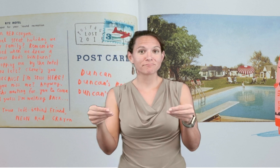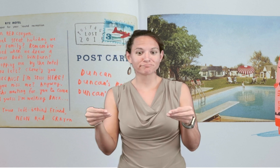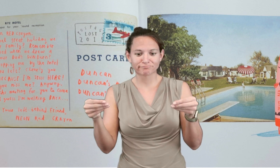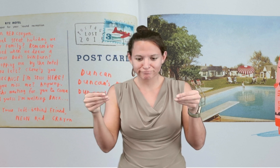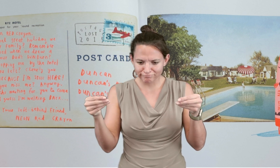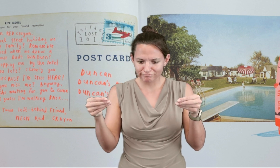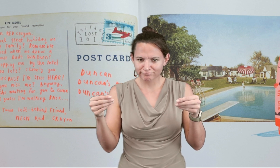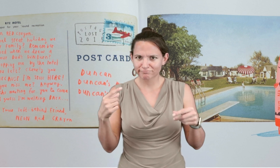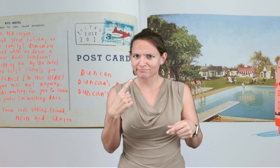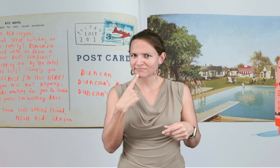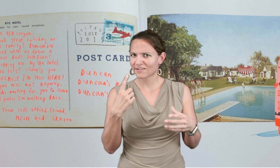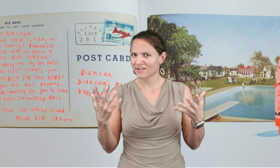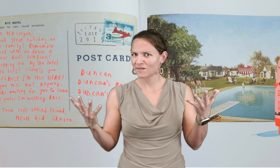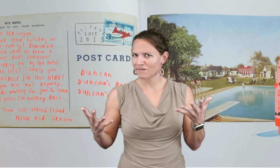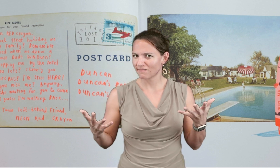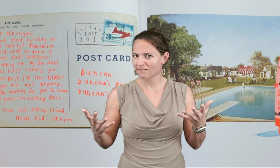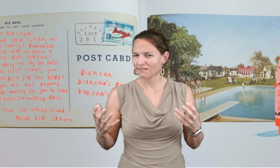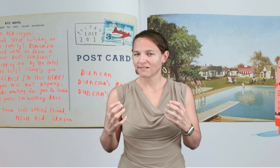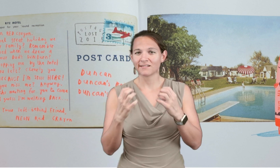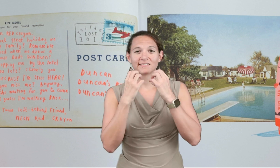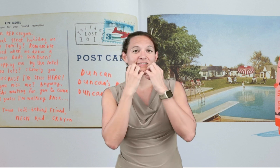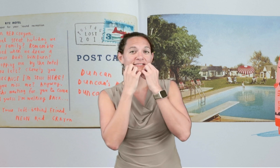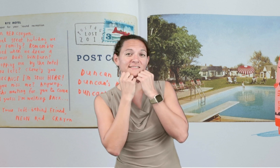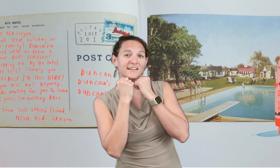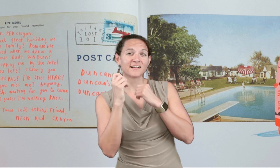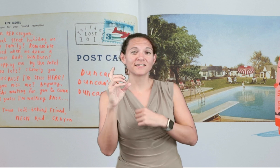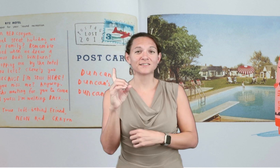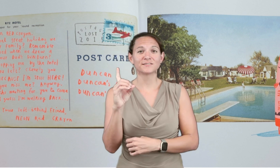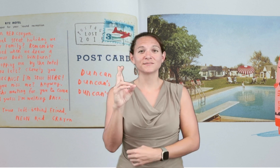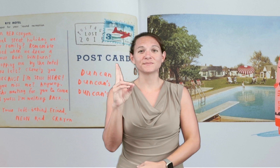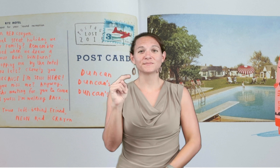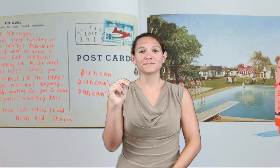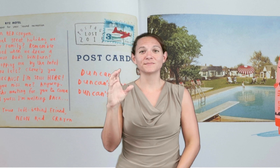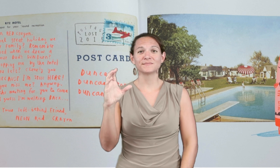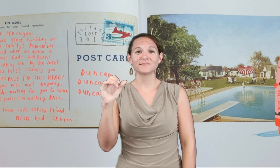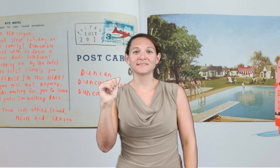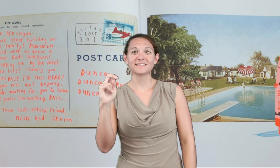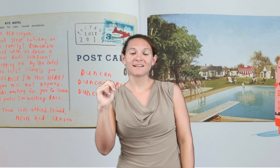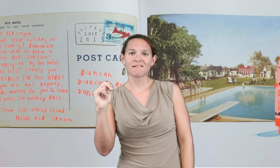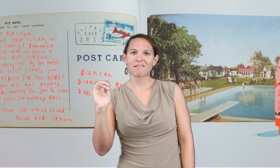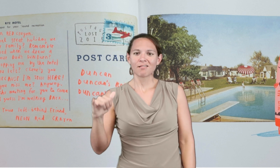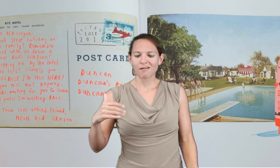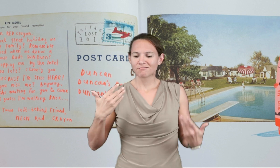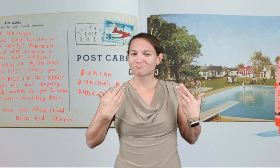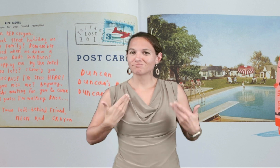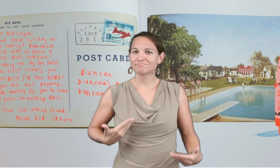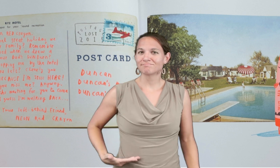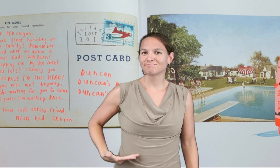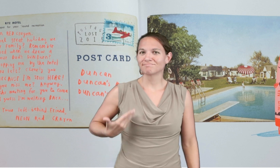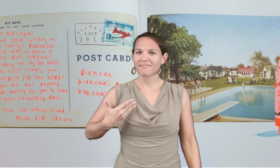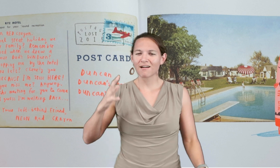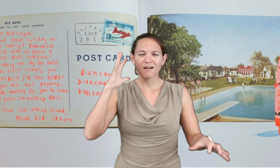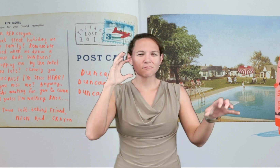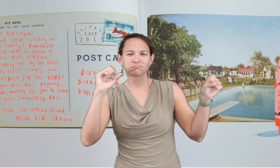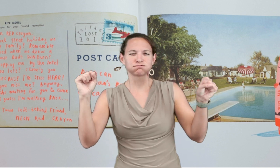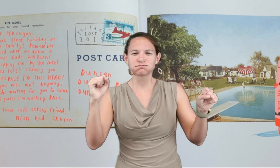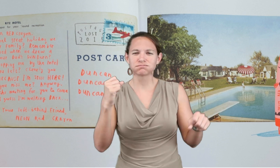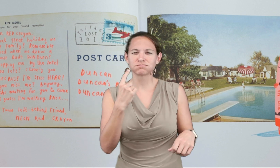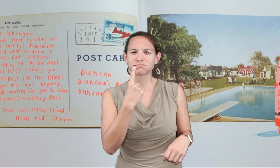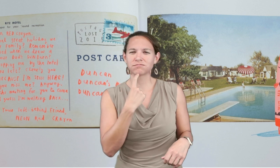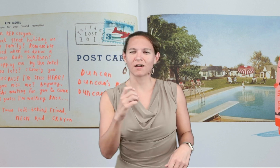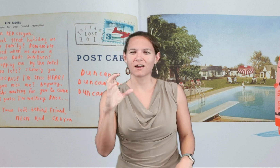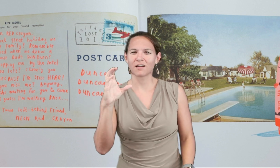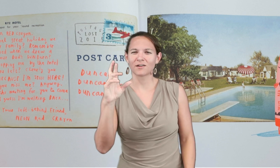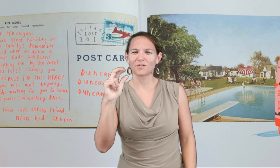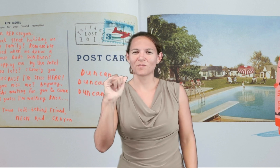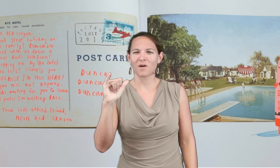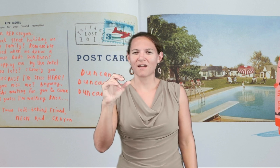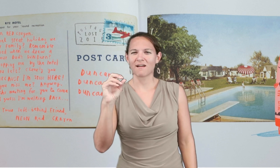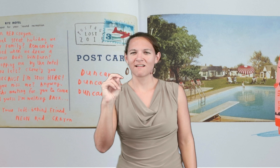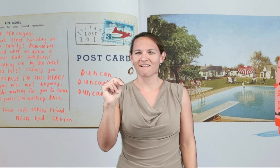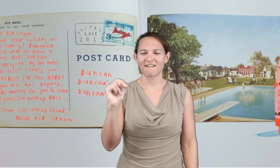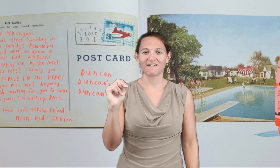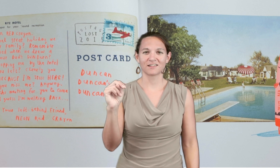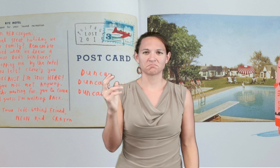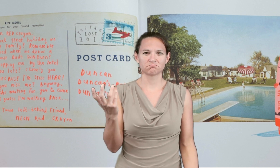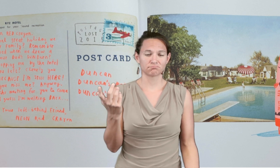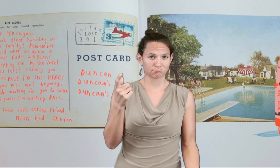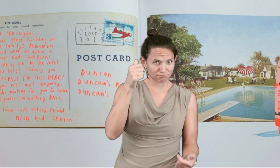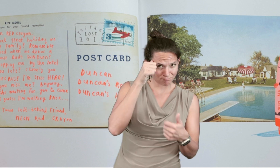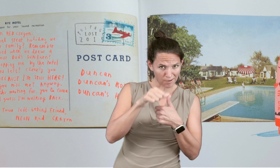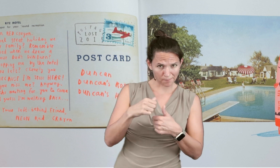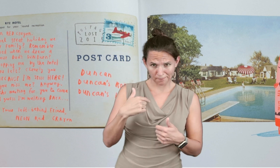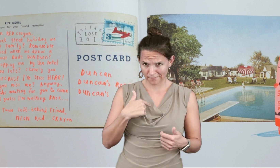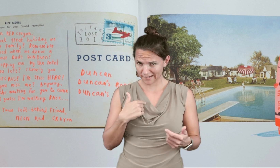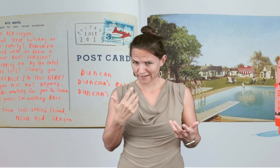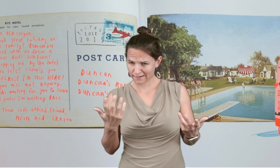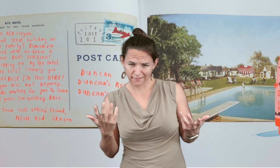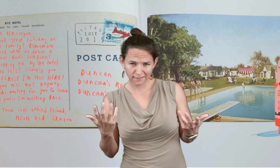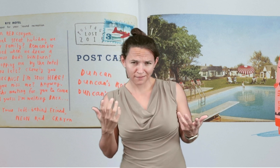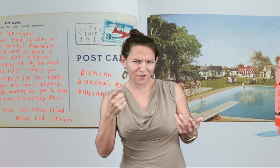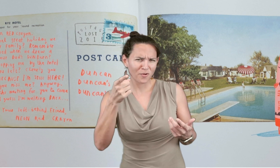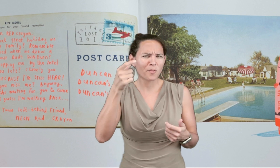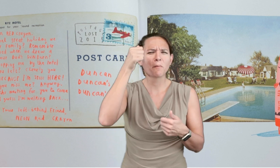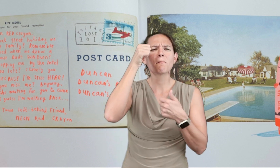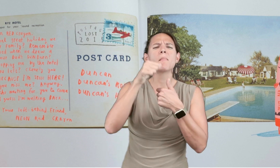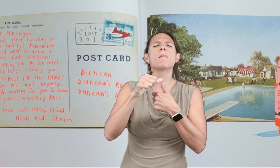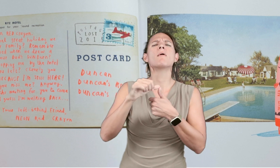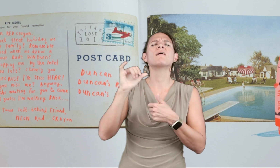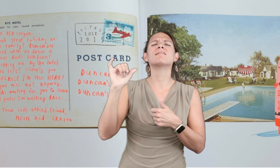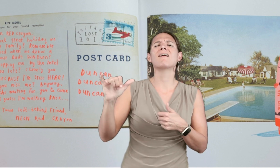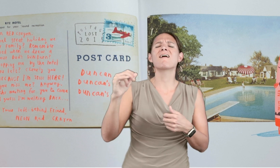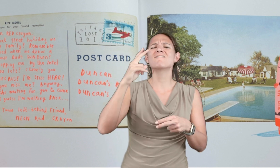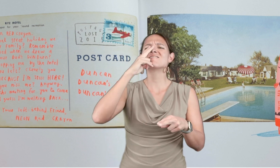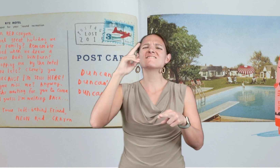The next postcard said, “Dear Duncan, Itʻs me. Neon Red Crayon. Remember me? Do you remember